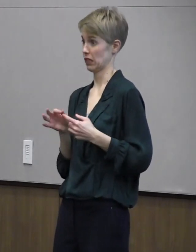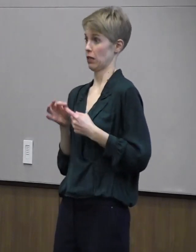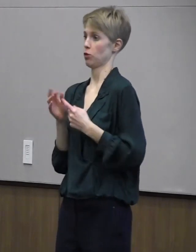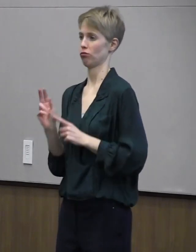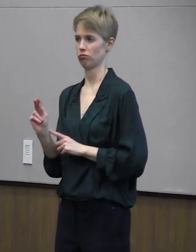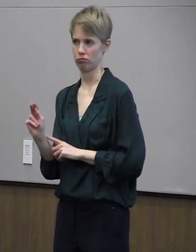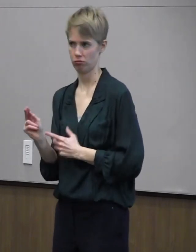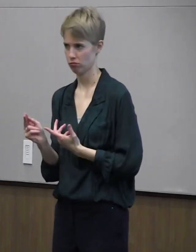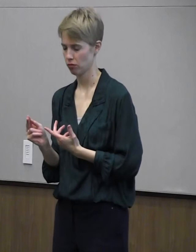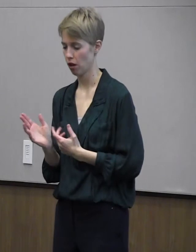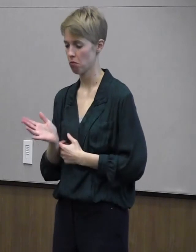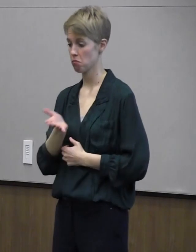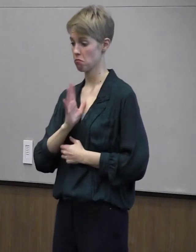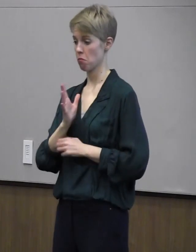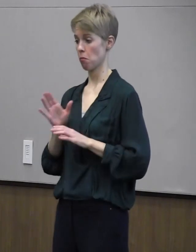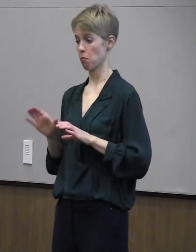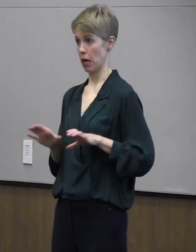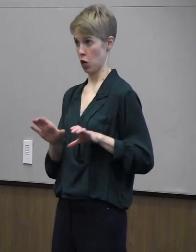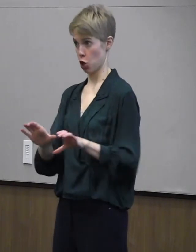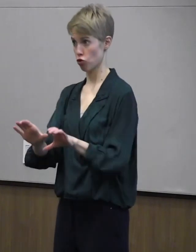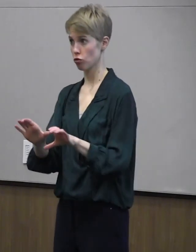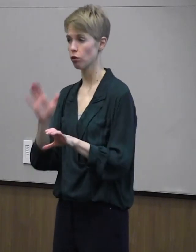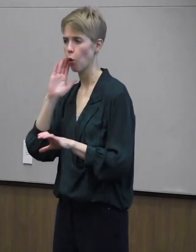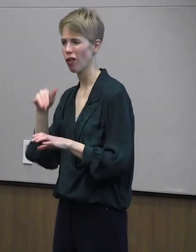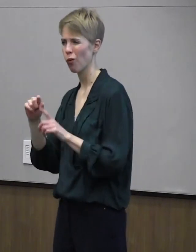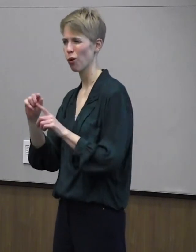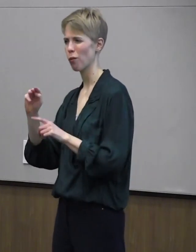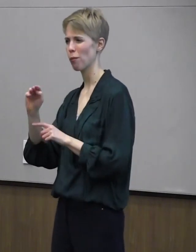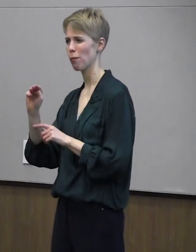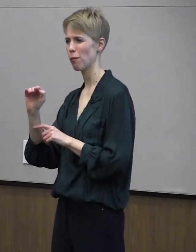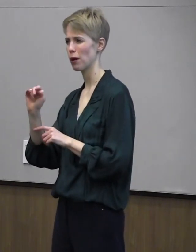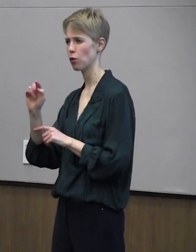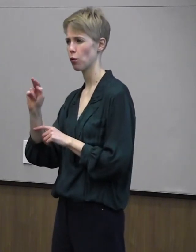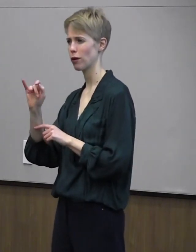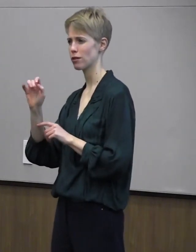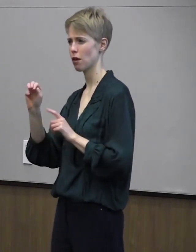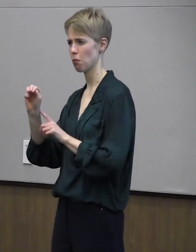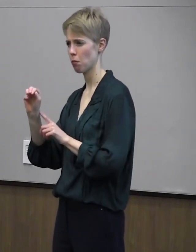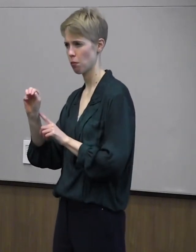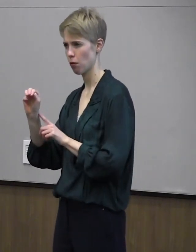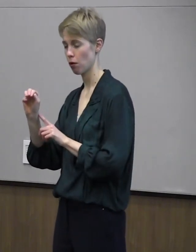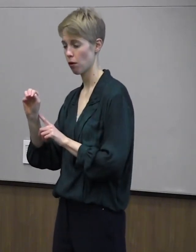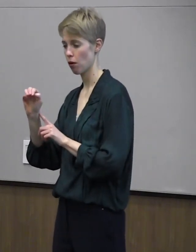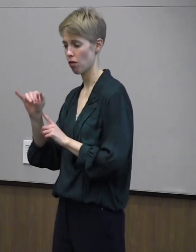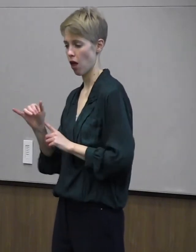English Reserve which is mannerism rather manners are no ritual, ritual